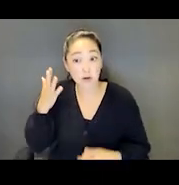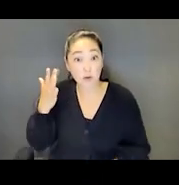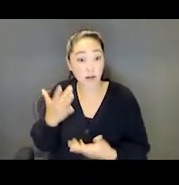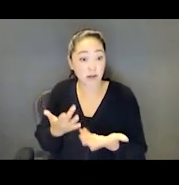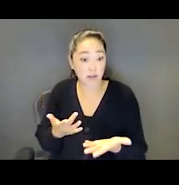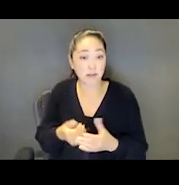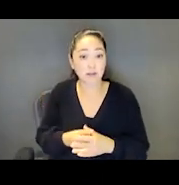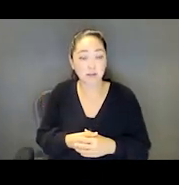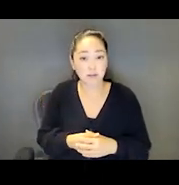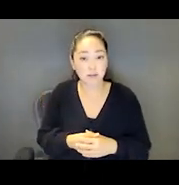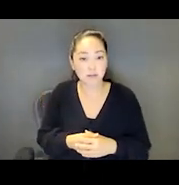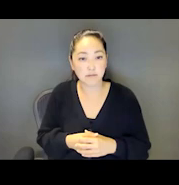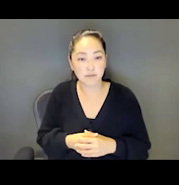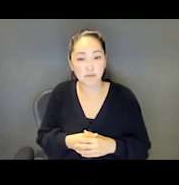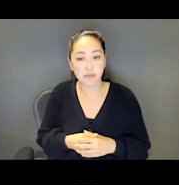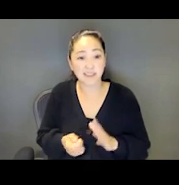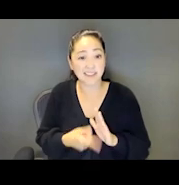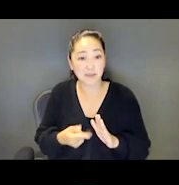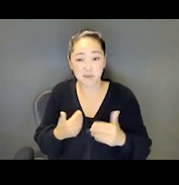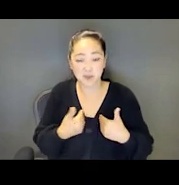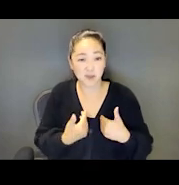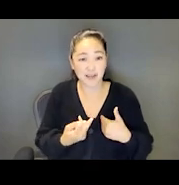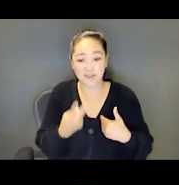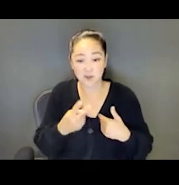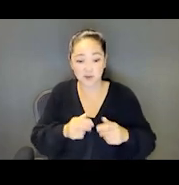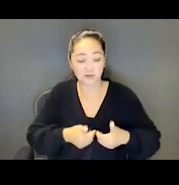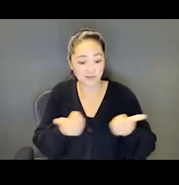you're 2 different departments working on the same project.